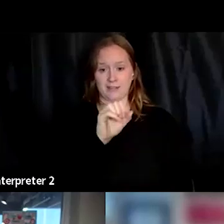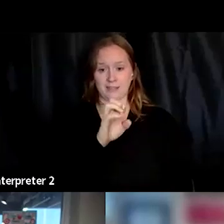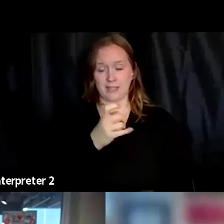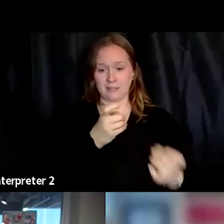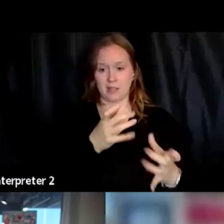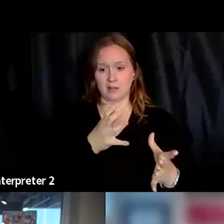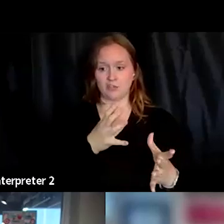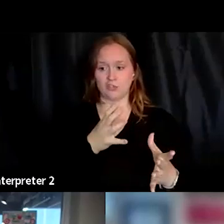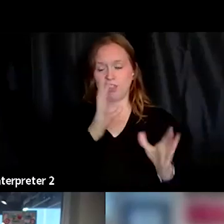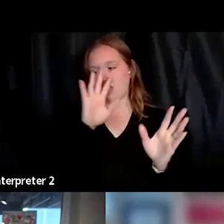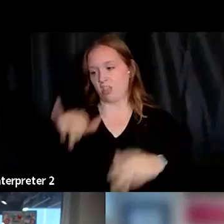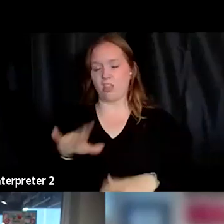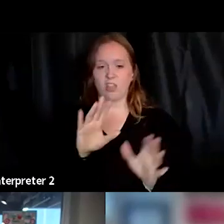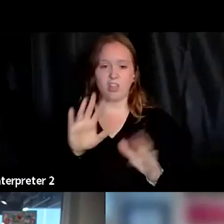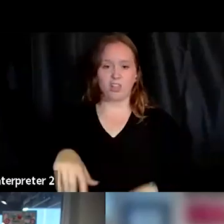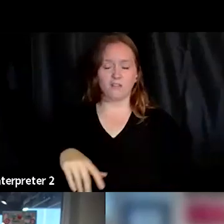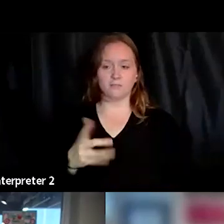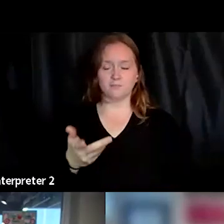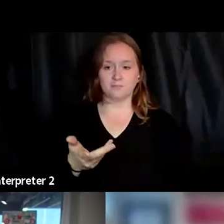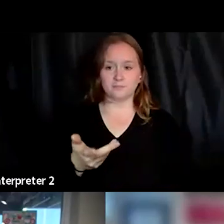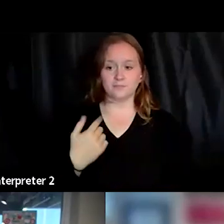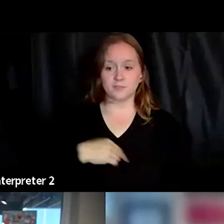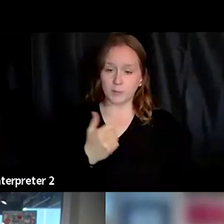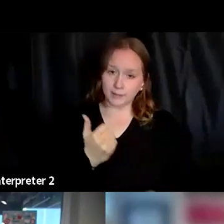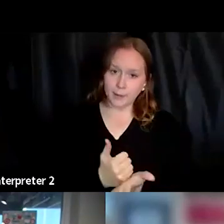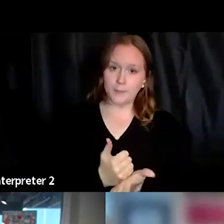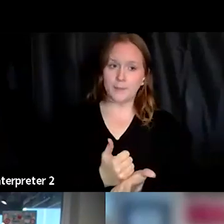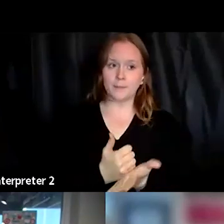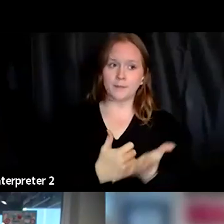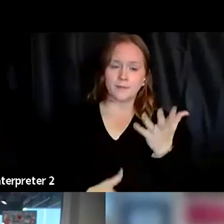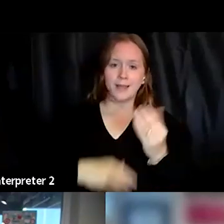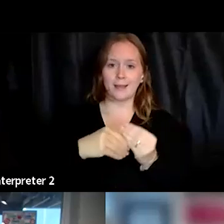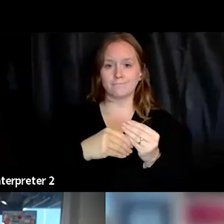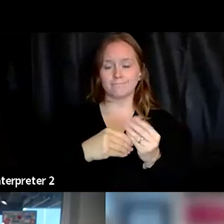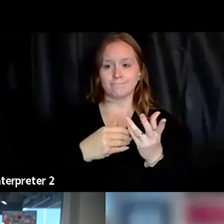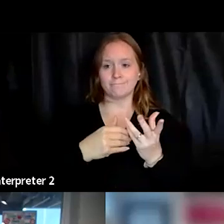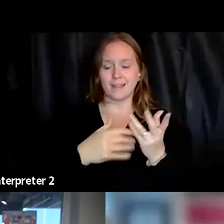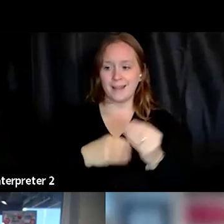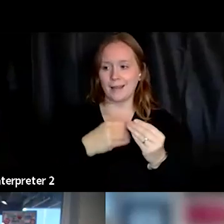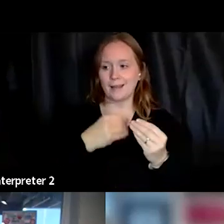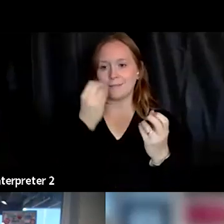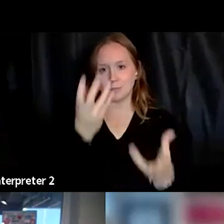So we really help them, you know, think about some additional information that can be helpful. So don't be shy.